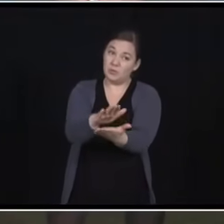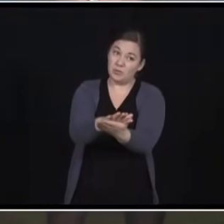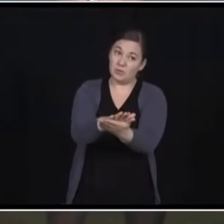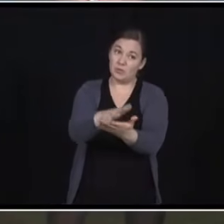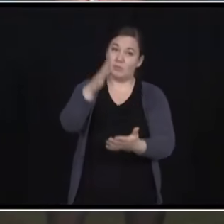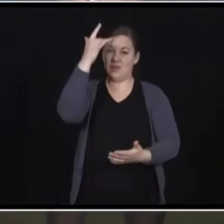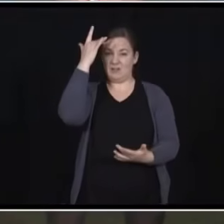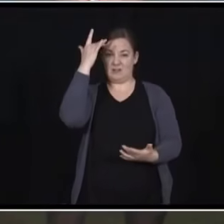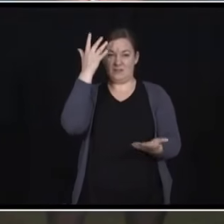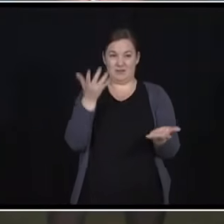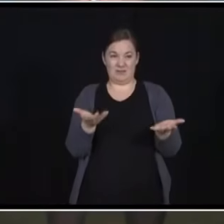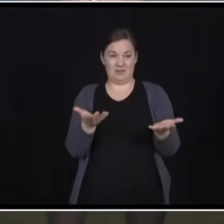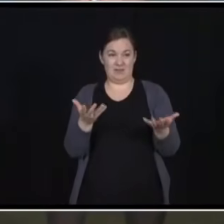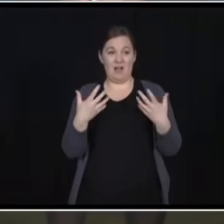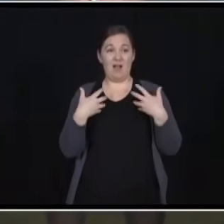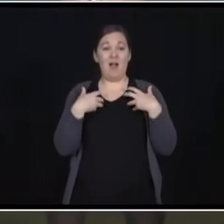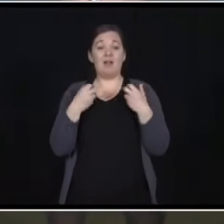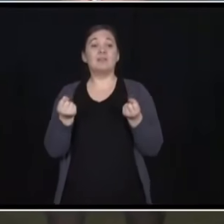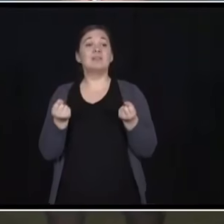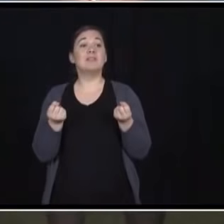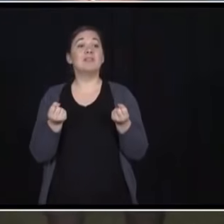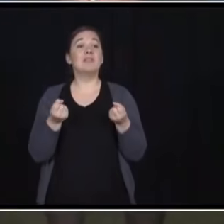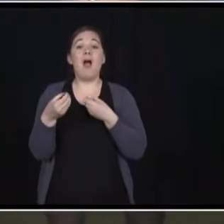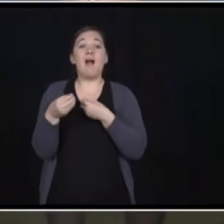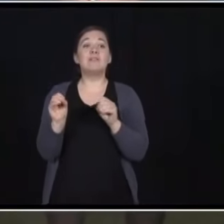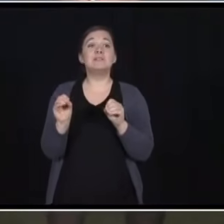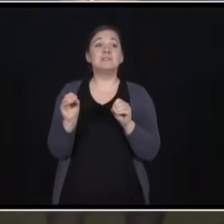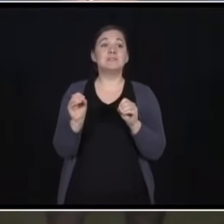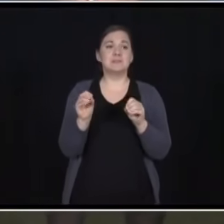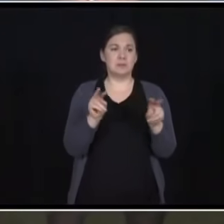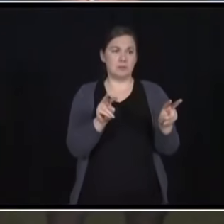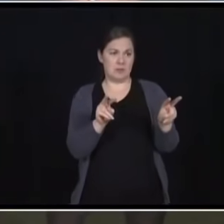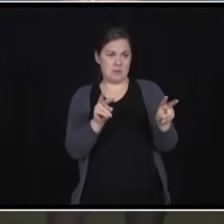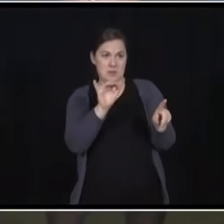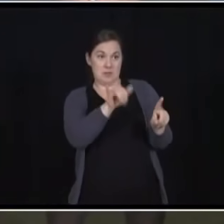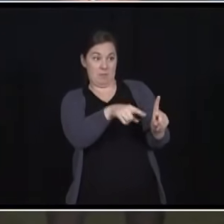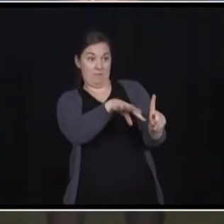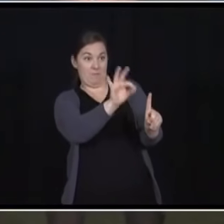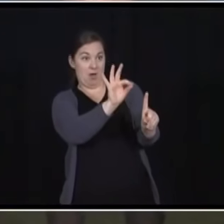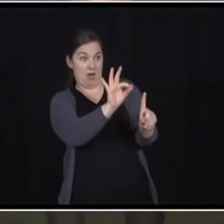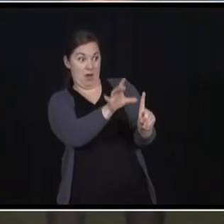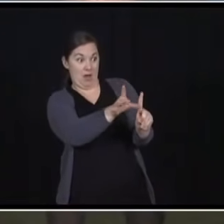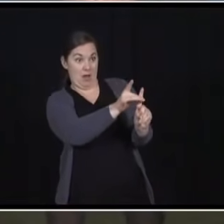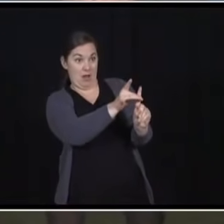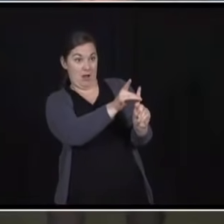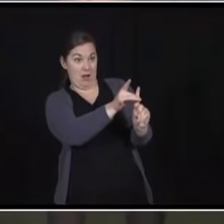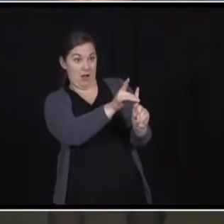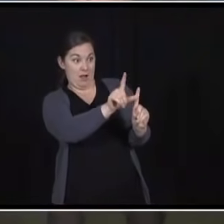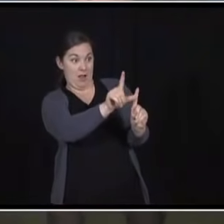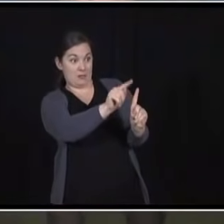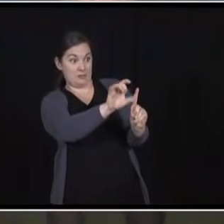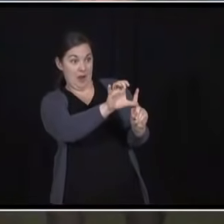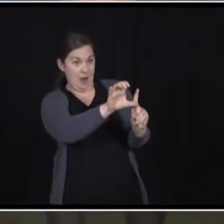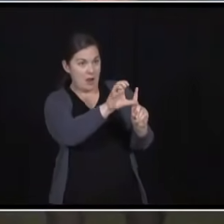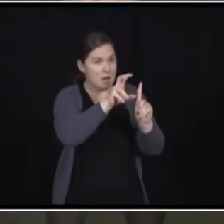there are outbreaks associated with places like that, the majority of outbreaks that we know about are of course in long-term care